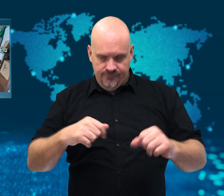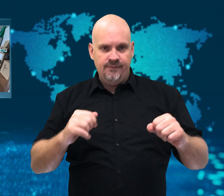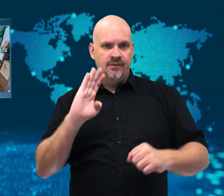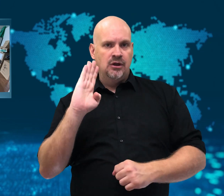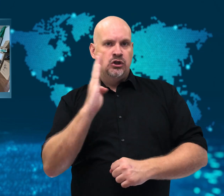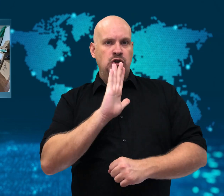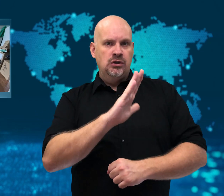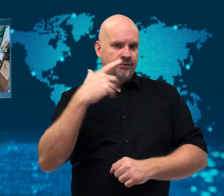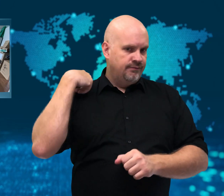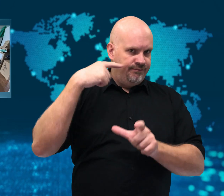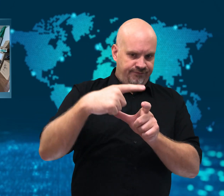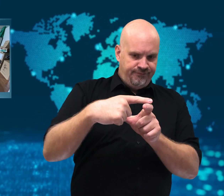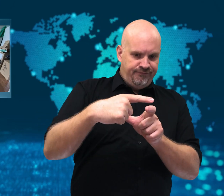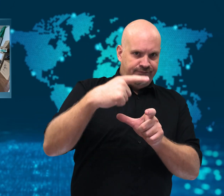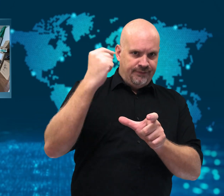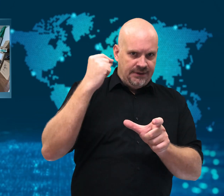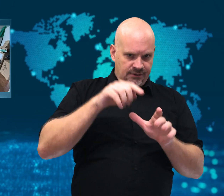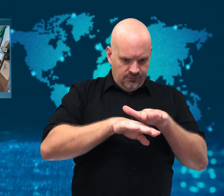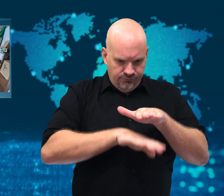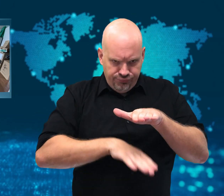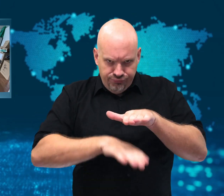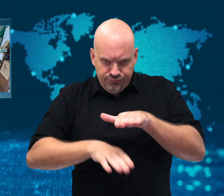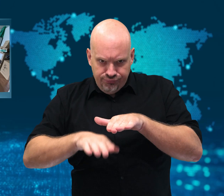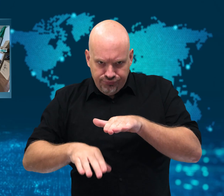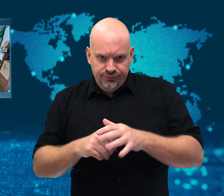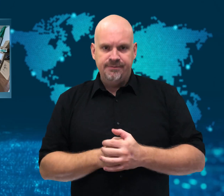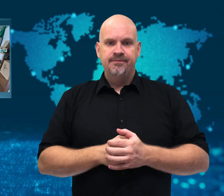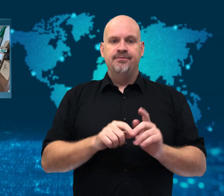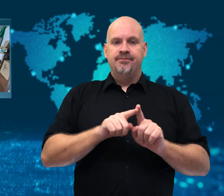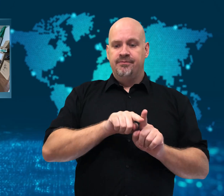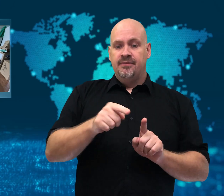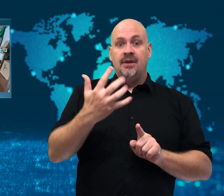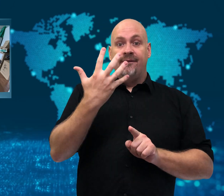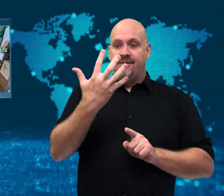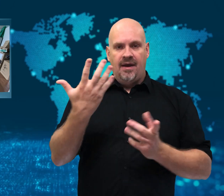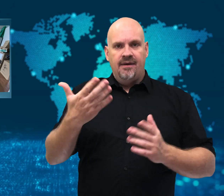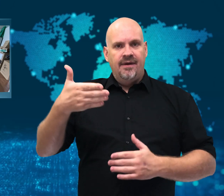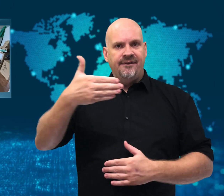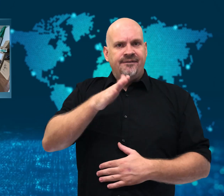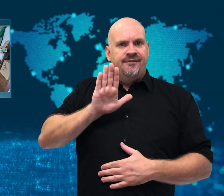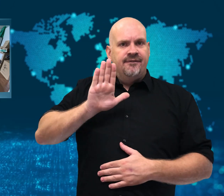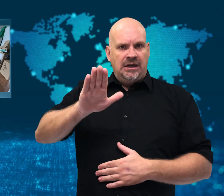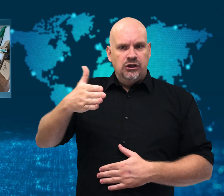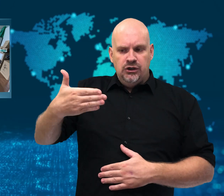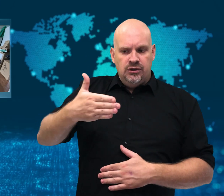Five of the 10 packages contained shark fins,